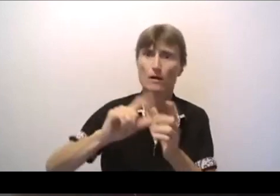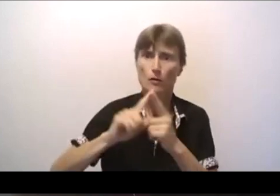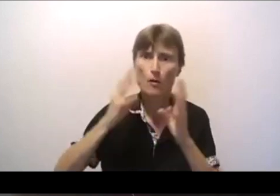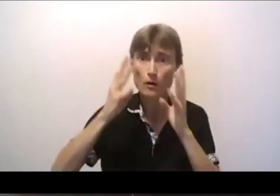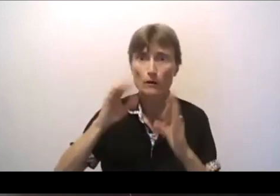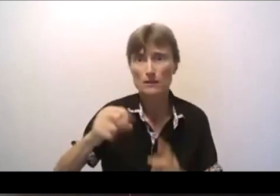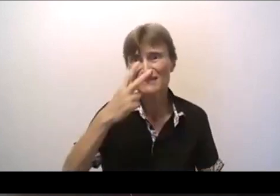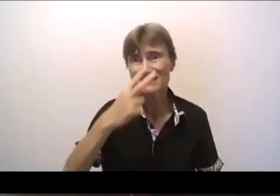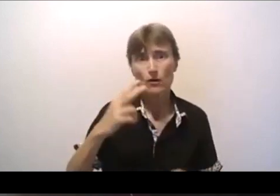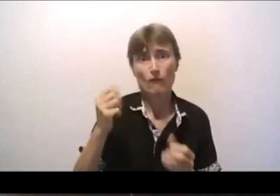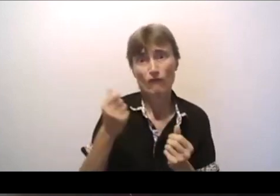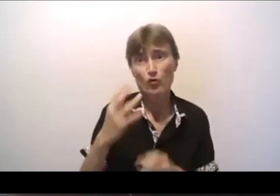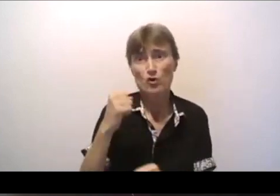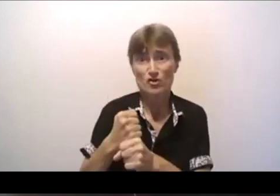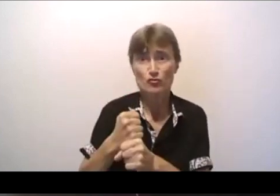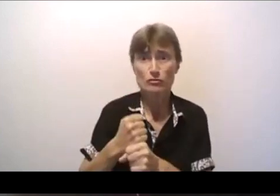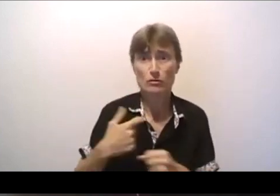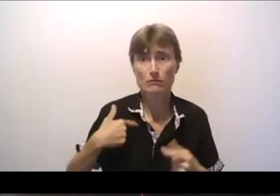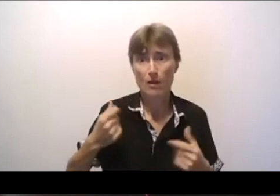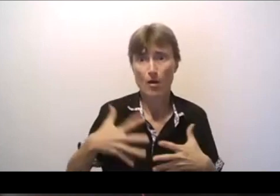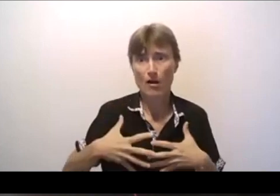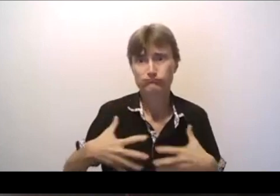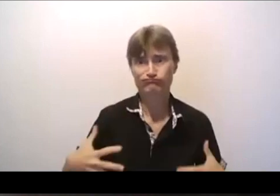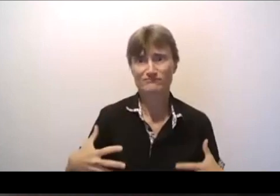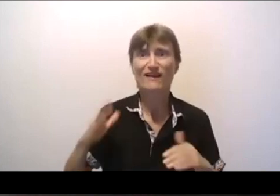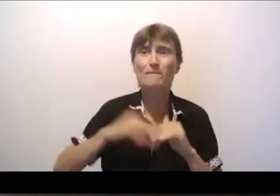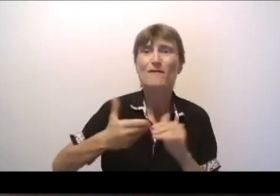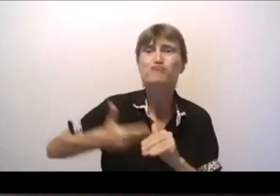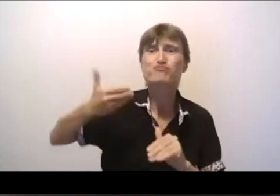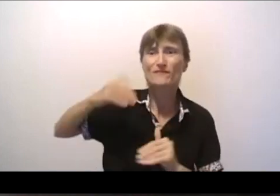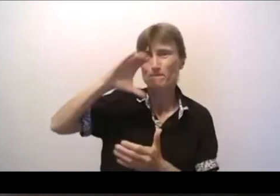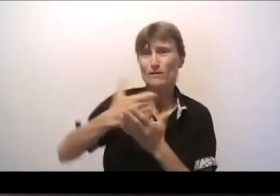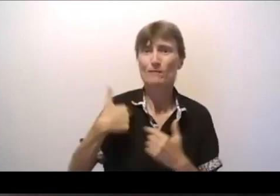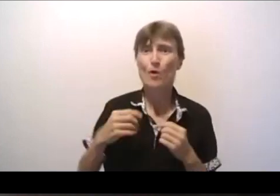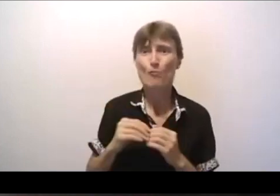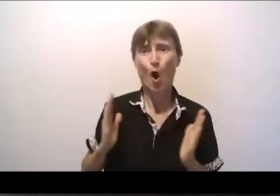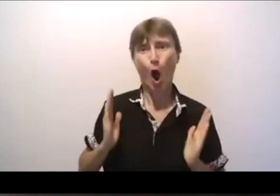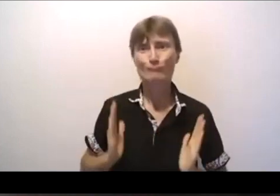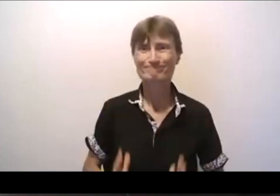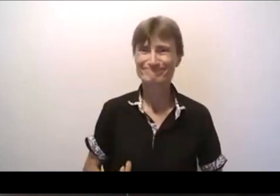years in comparison to some of these pictures now that i'm looking at them um